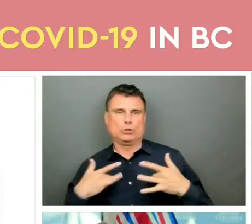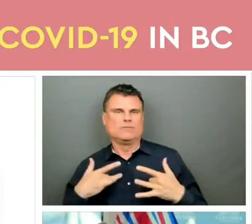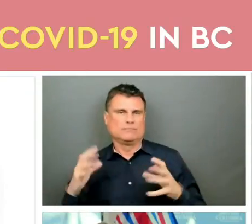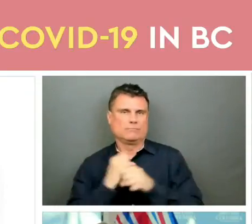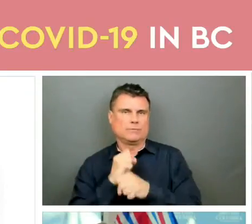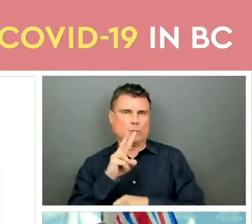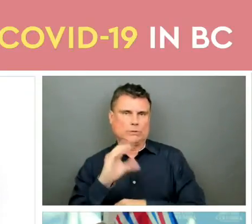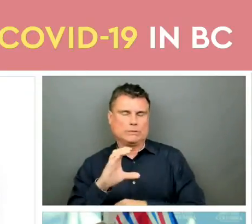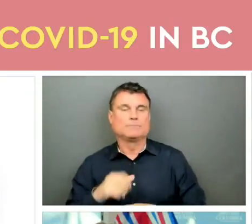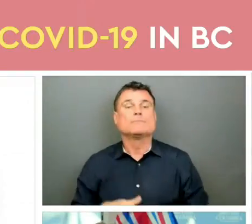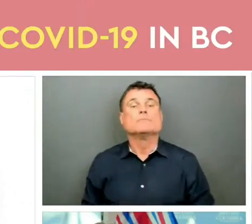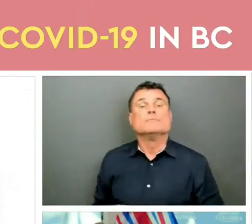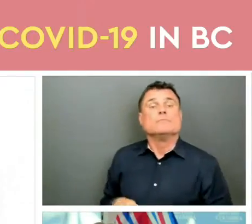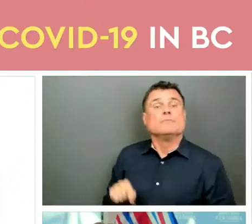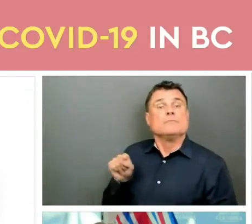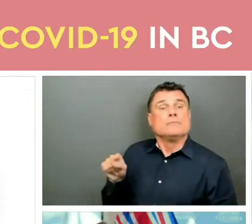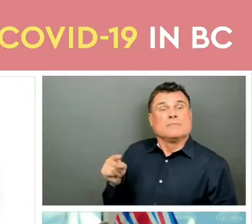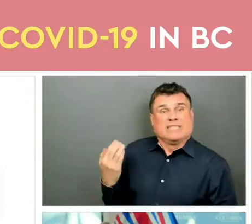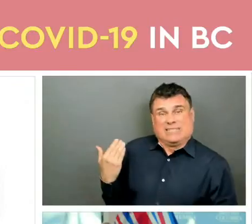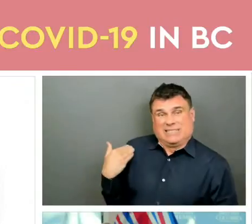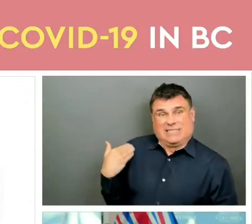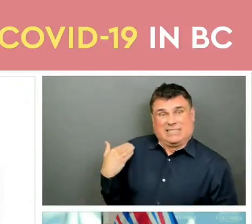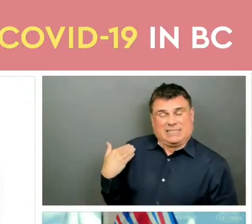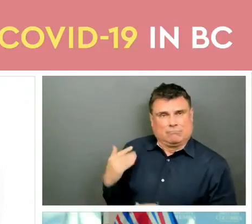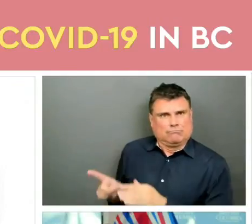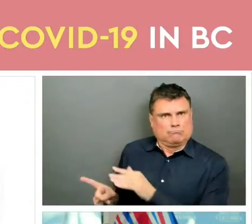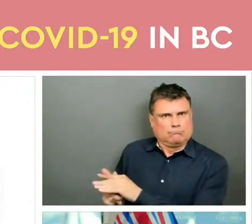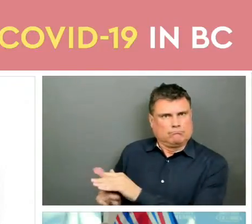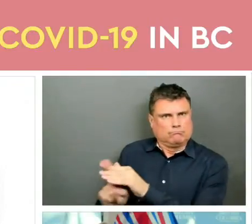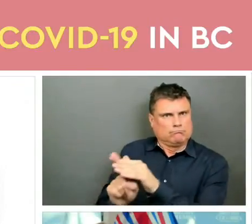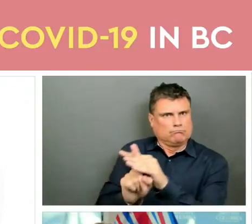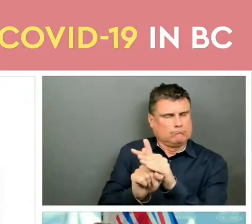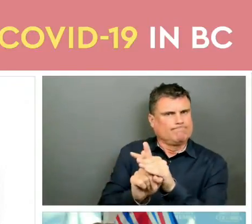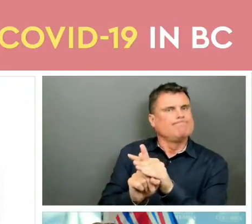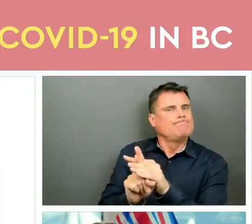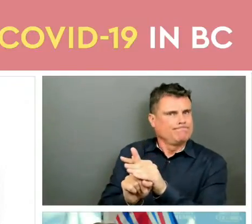the latest that has emerged. I want to put it in a bit